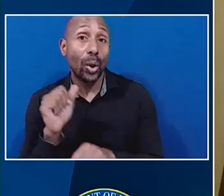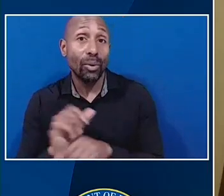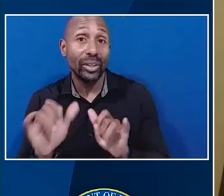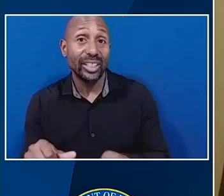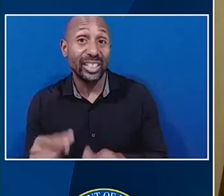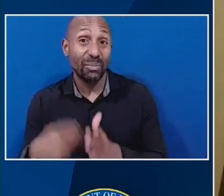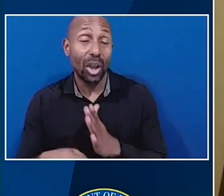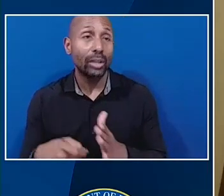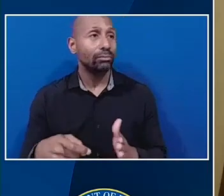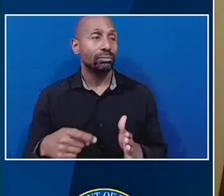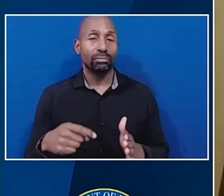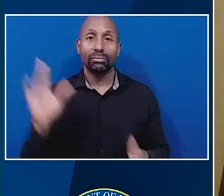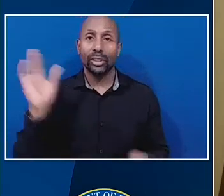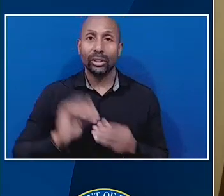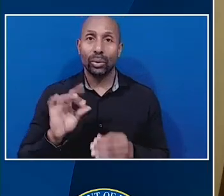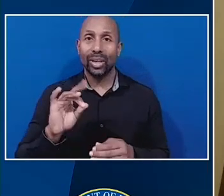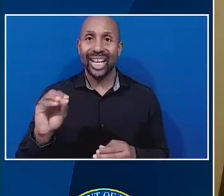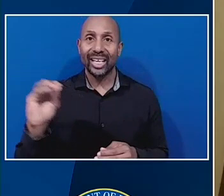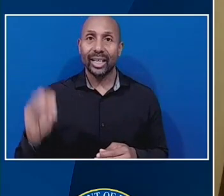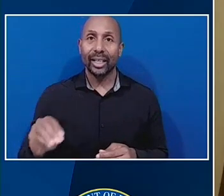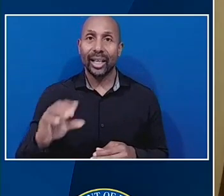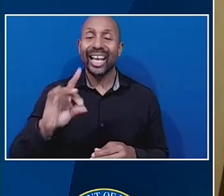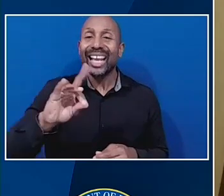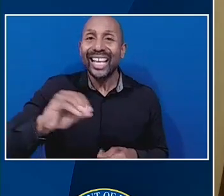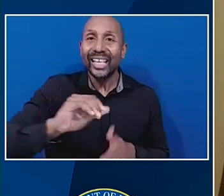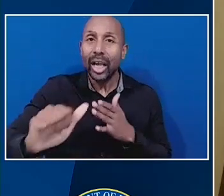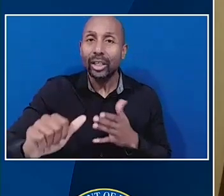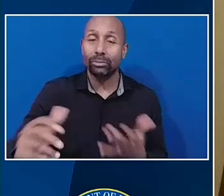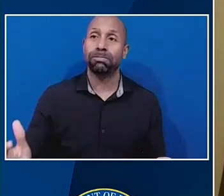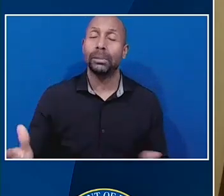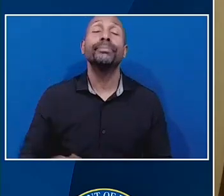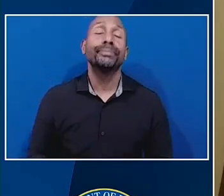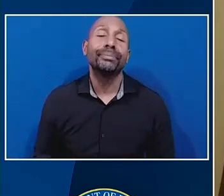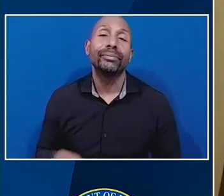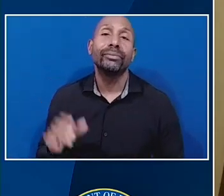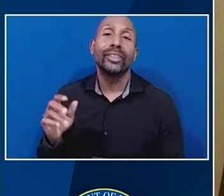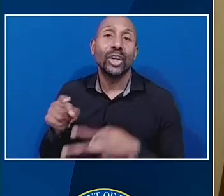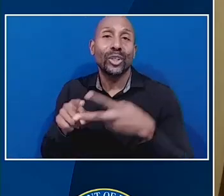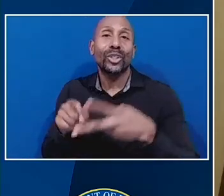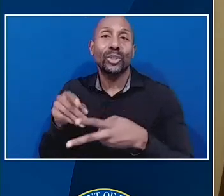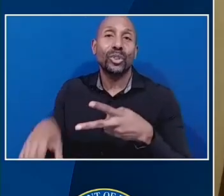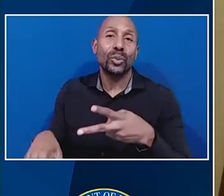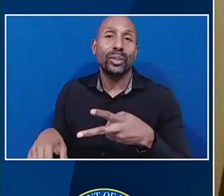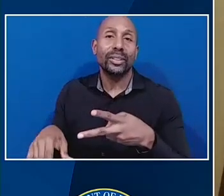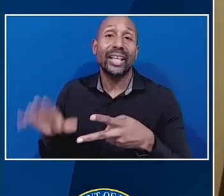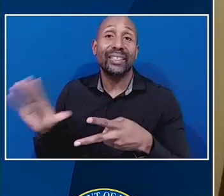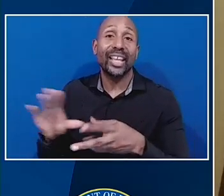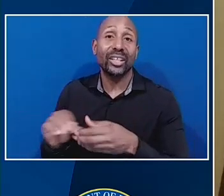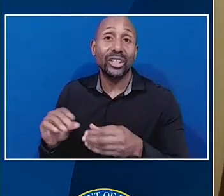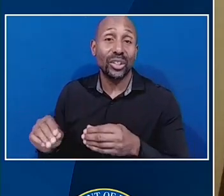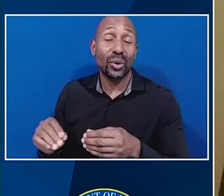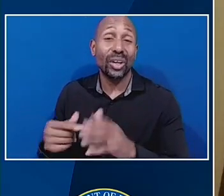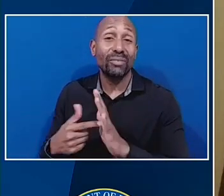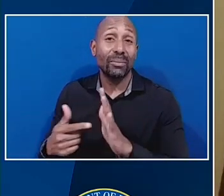You have now heard the testimony of two students. Their stories represent only a few of the many challenges faced by today's college students navigating